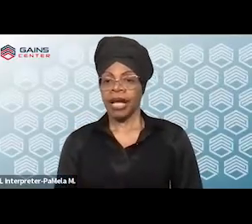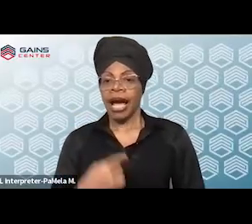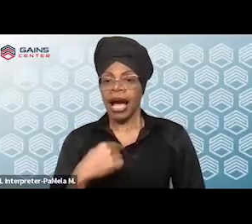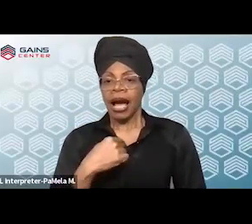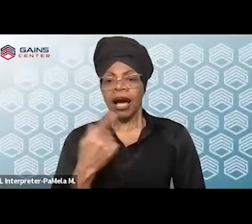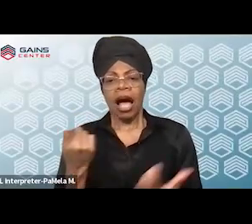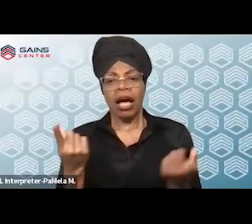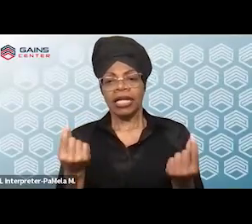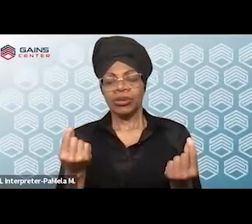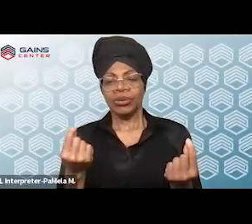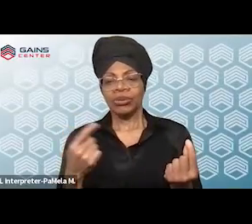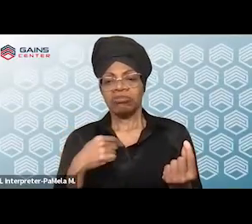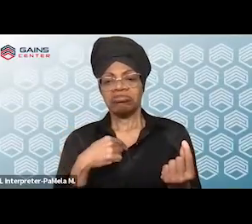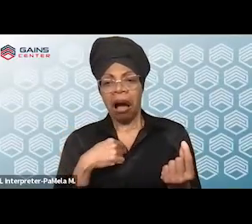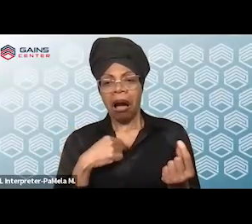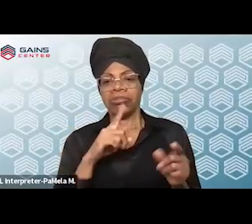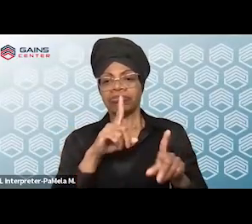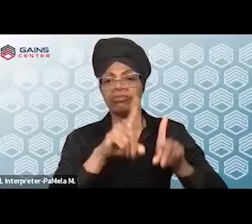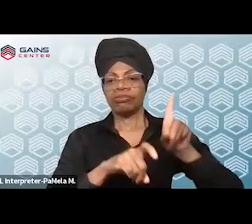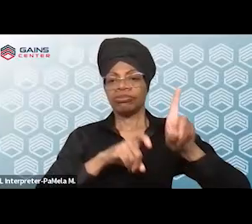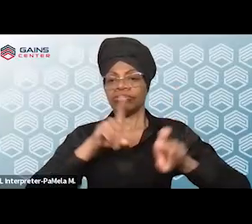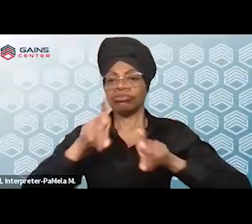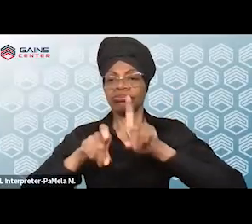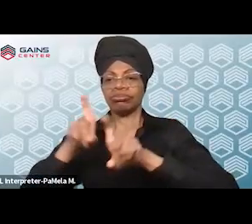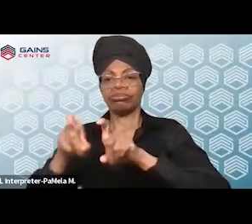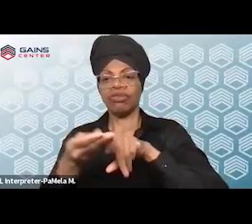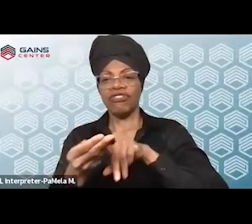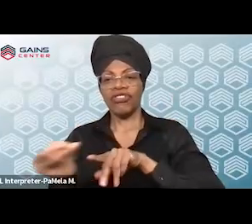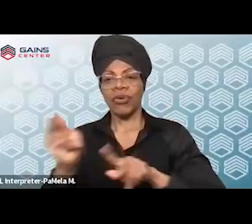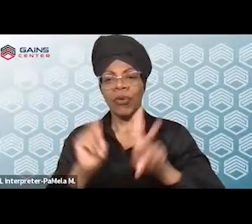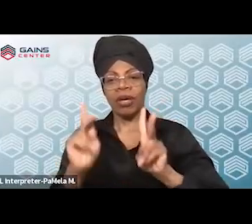and I asked a couple of people that I knew in the field,